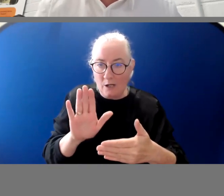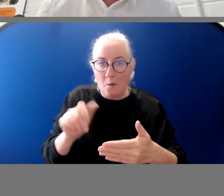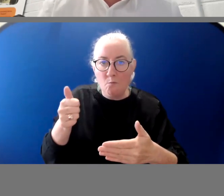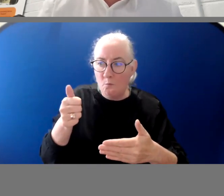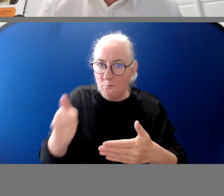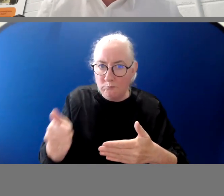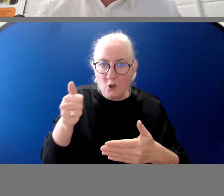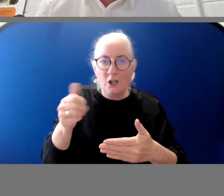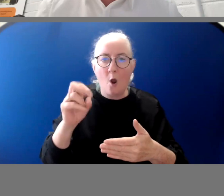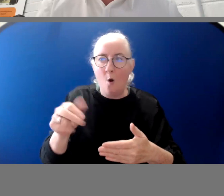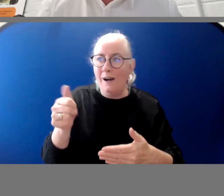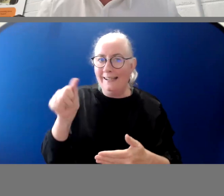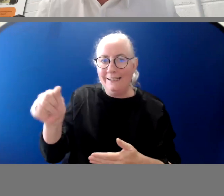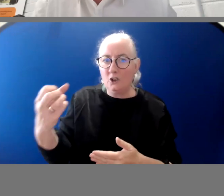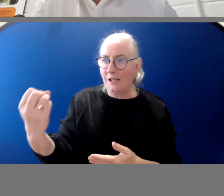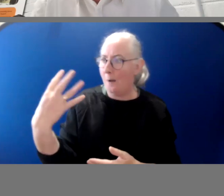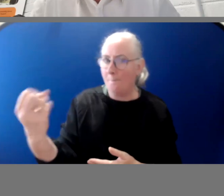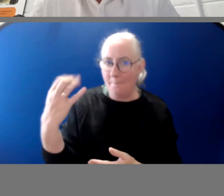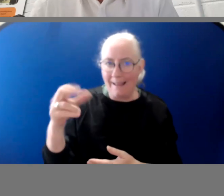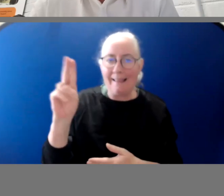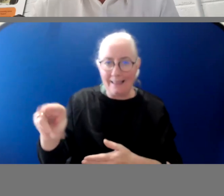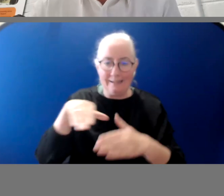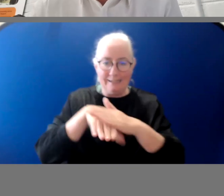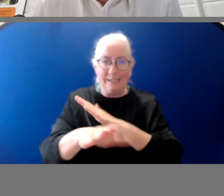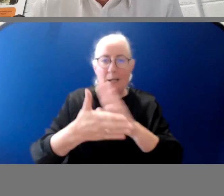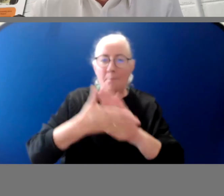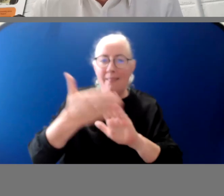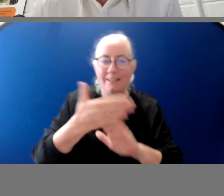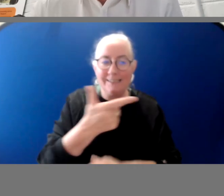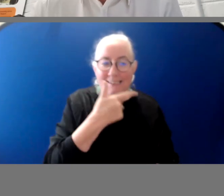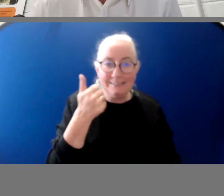the intercom and they can get into the building easily and again in the in the in the final image